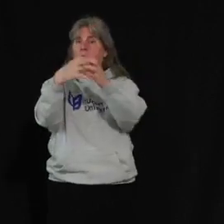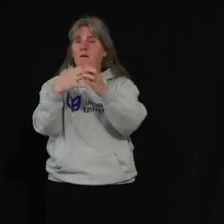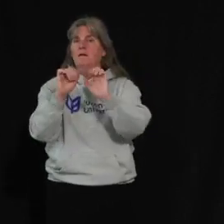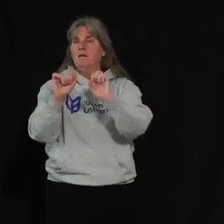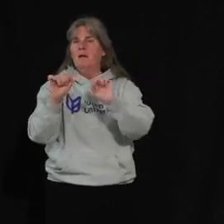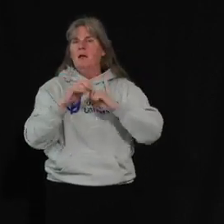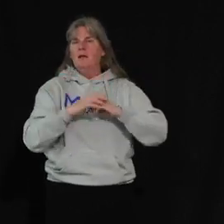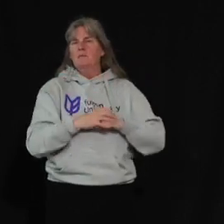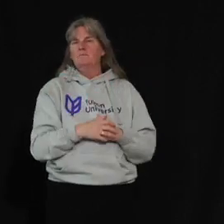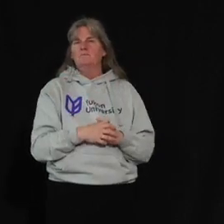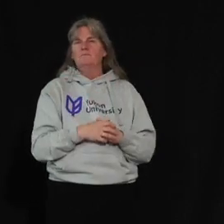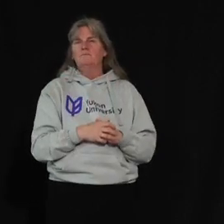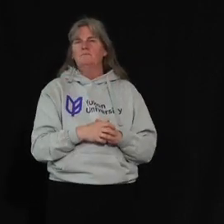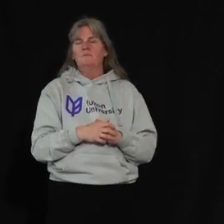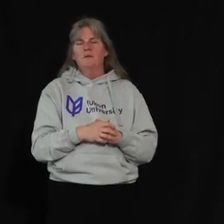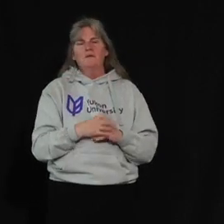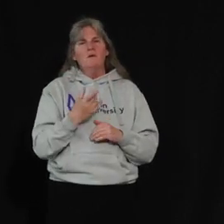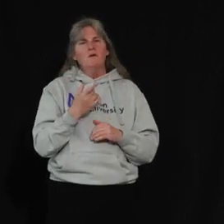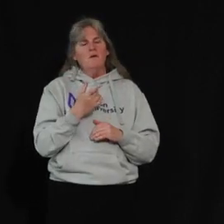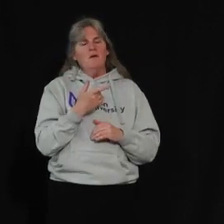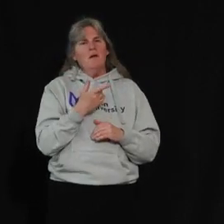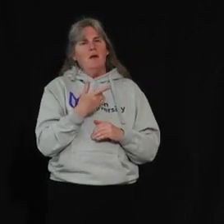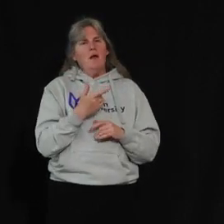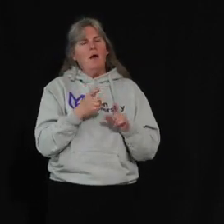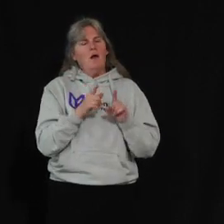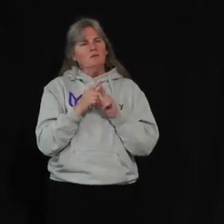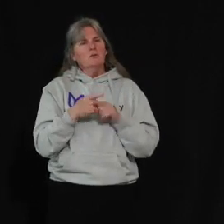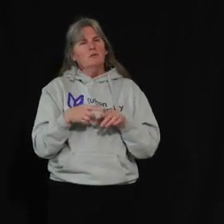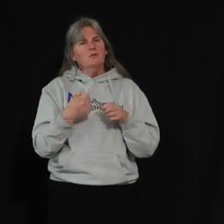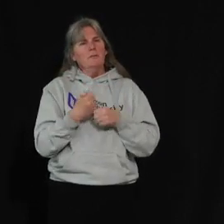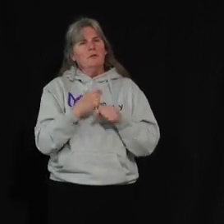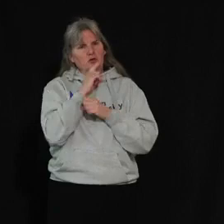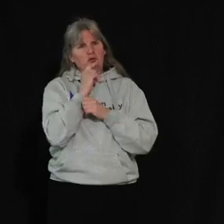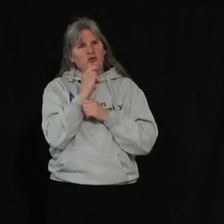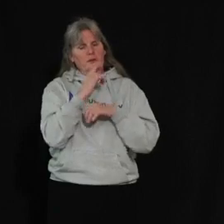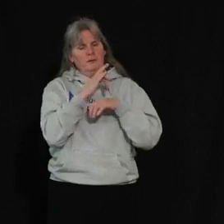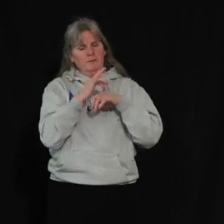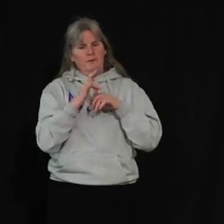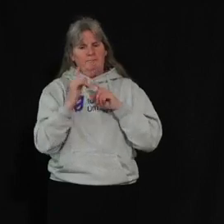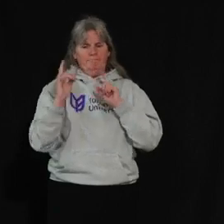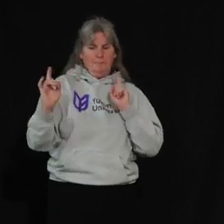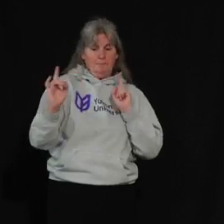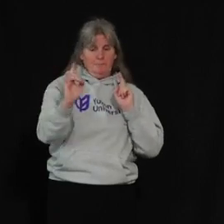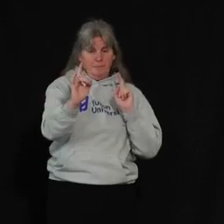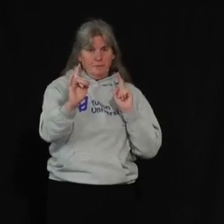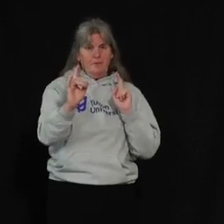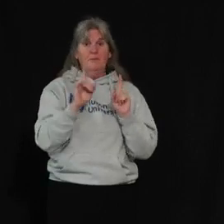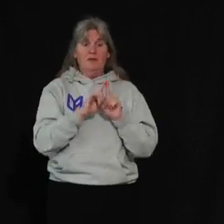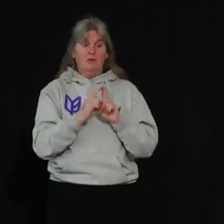That is the reason of course behind the reduced capacity, but also physically assuring that